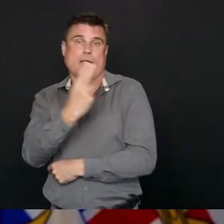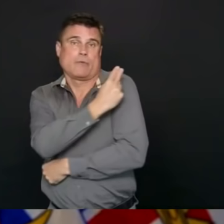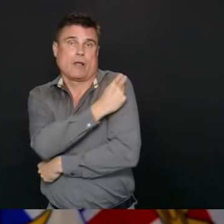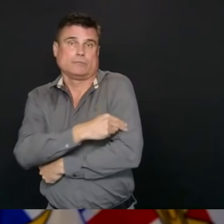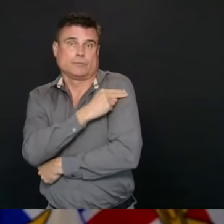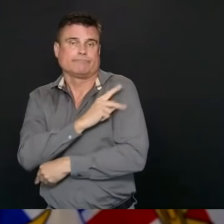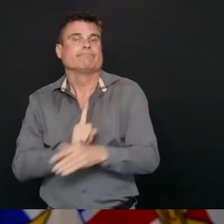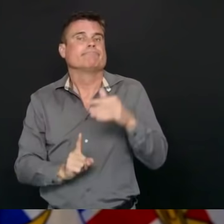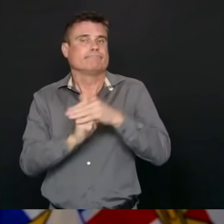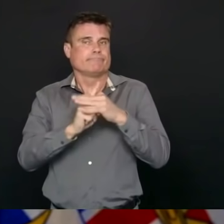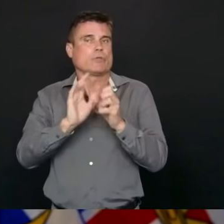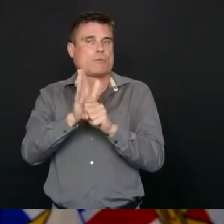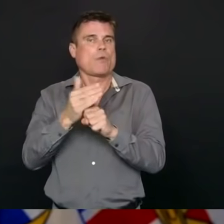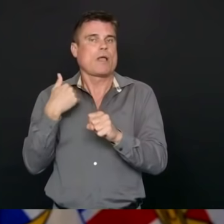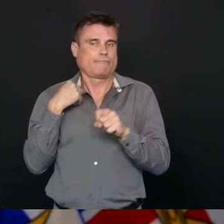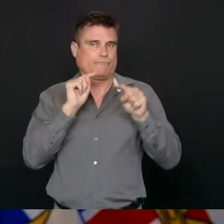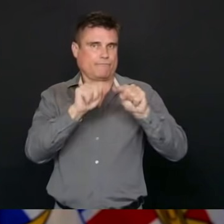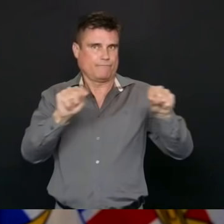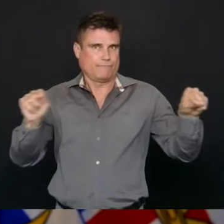active outbreaks in those areas with an additional 11 cases identified